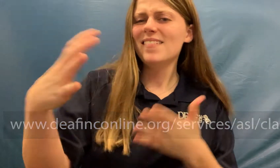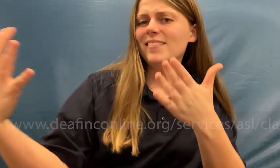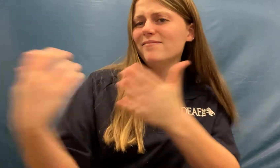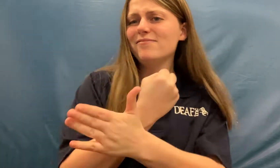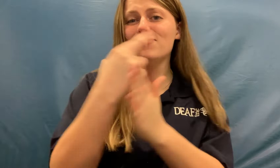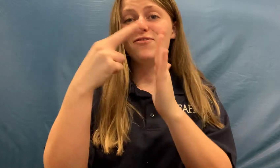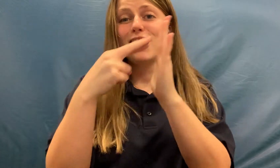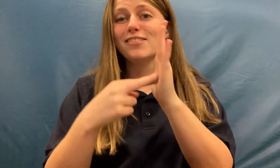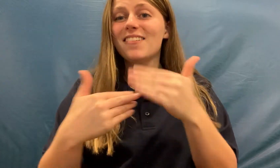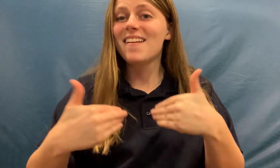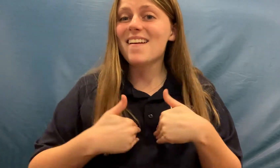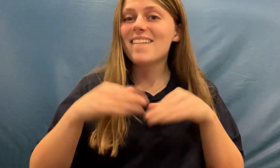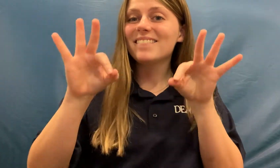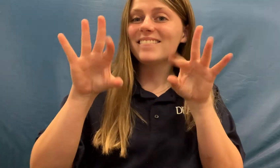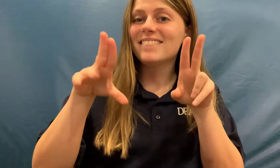Come register and let’s have fun!